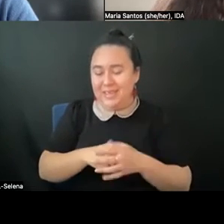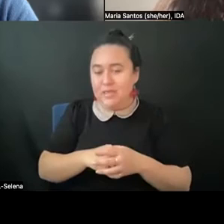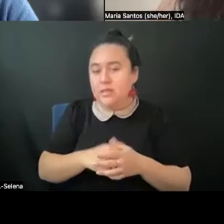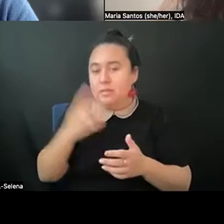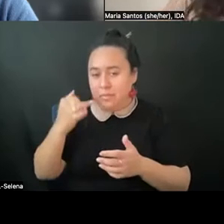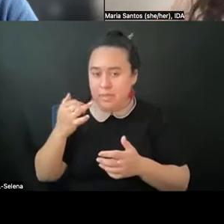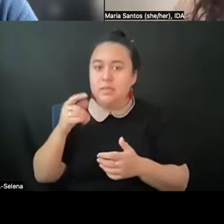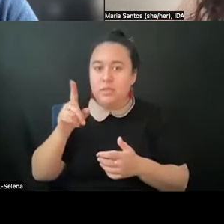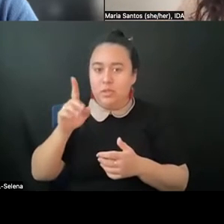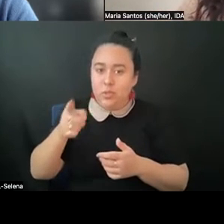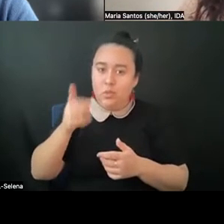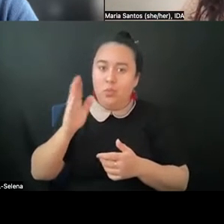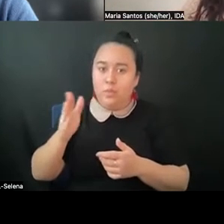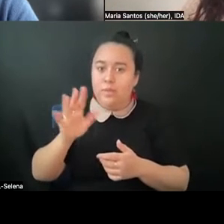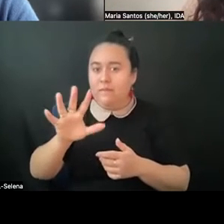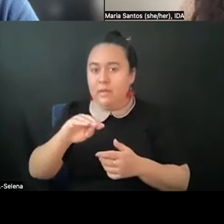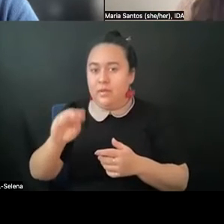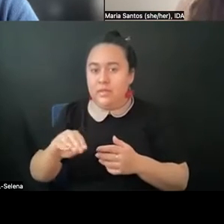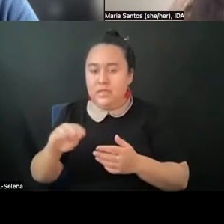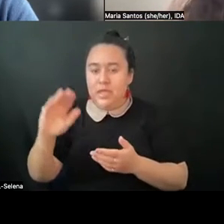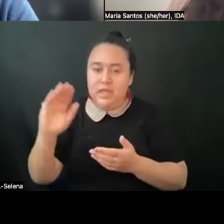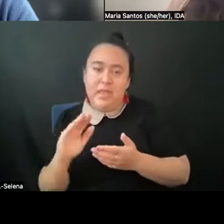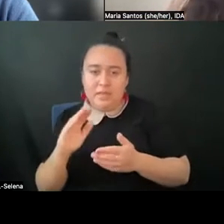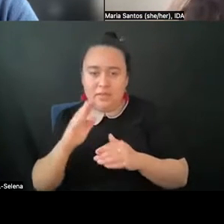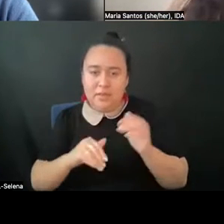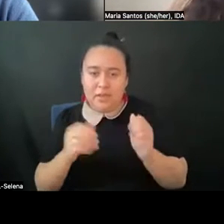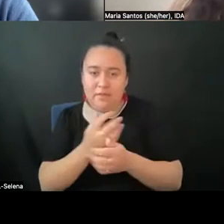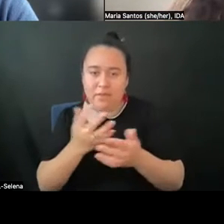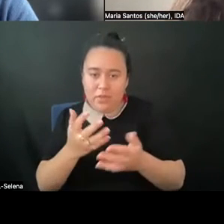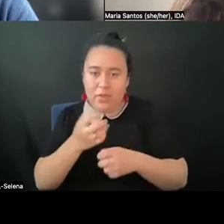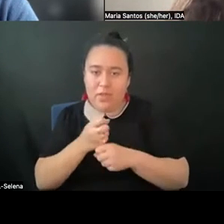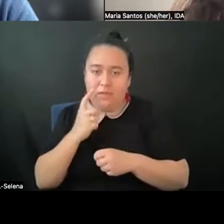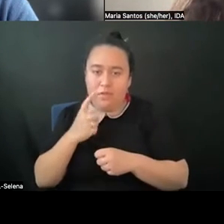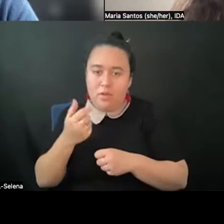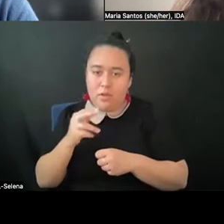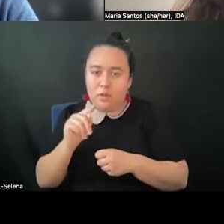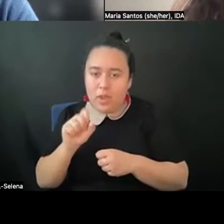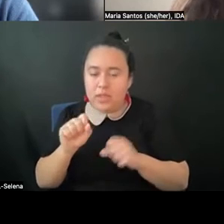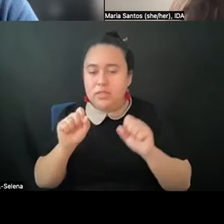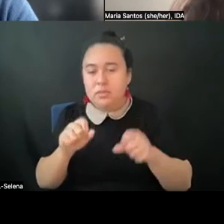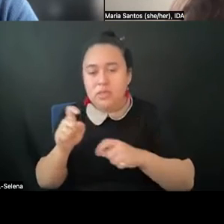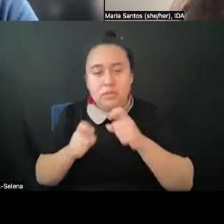Because you're going to be, you know, 5% off of everything that you get in terms of grants and